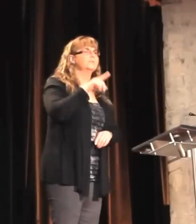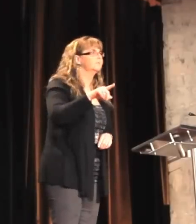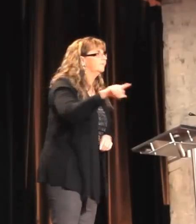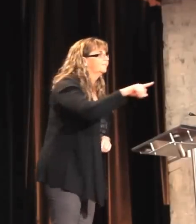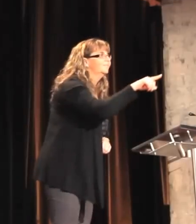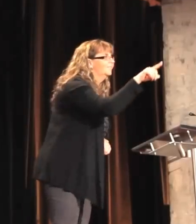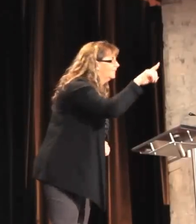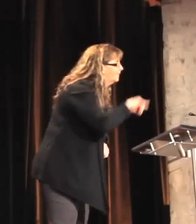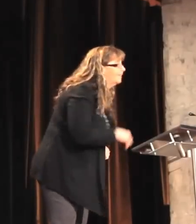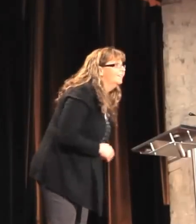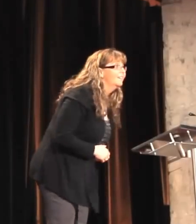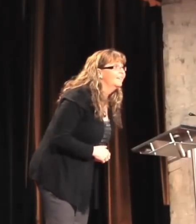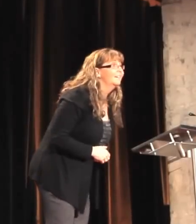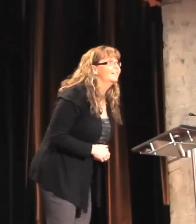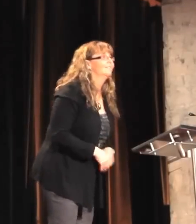Okay wow... not a single person understood.